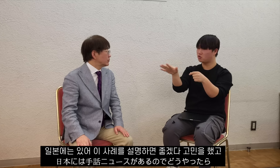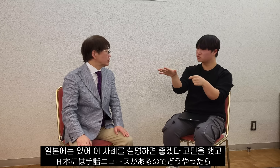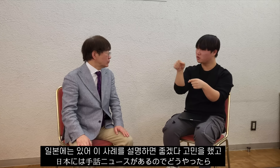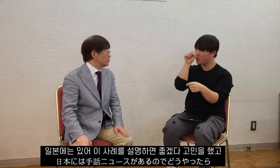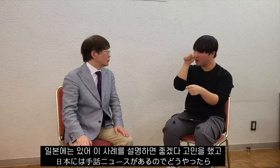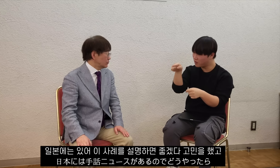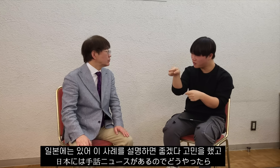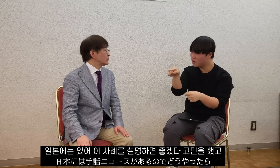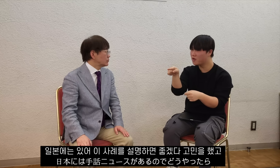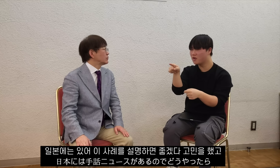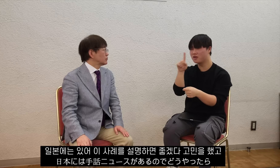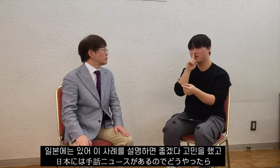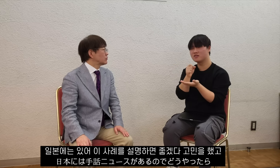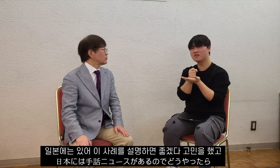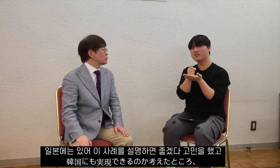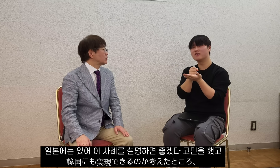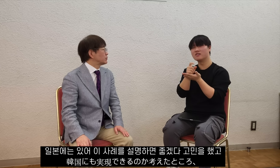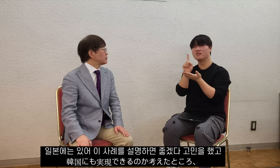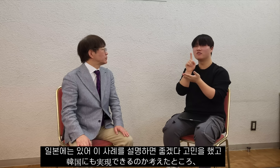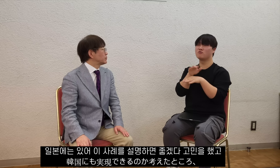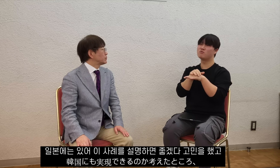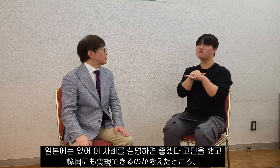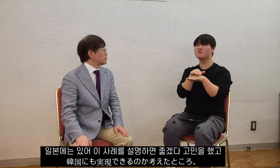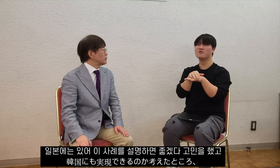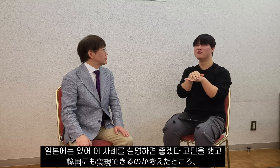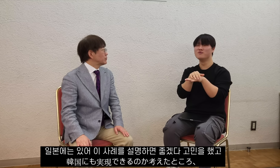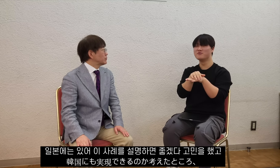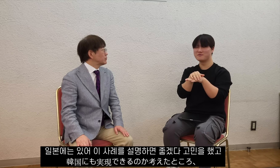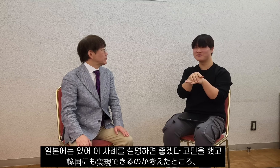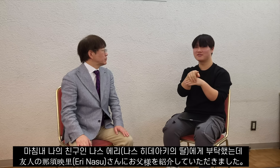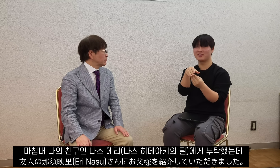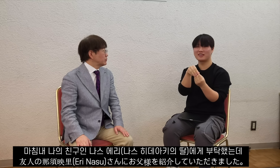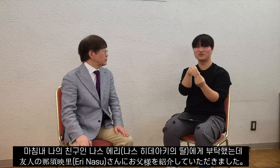but in Japan, I thought it would be good if I could explain this case.